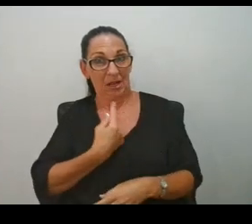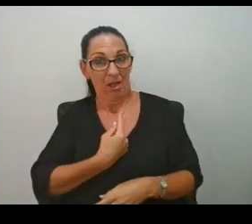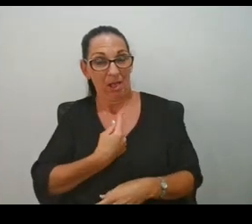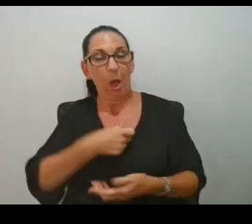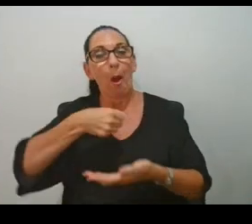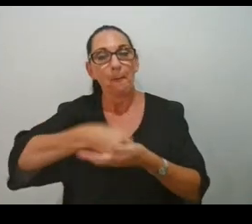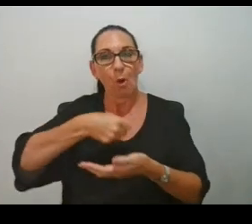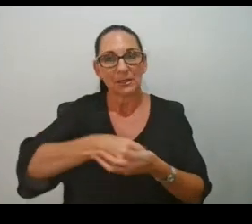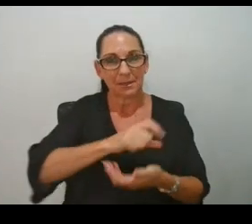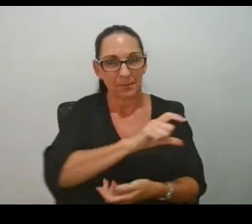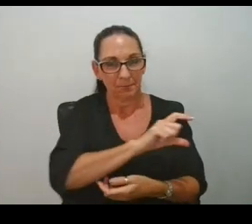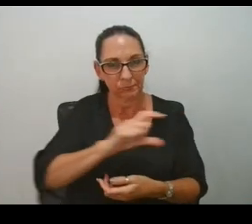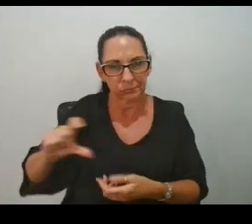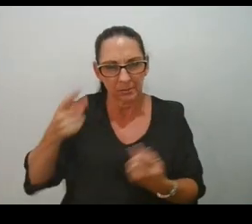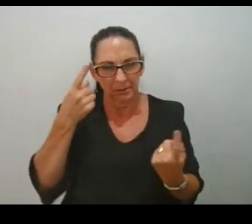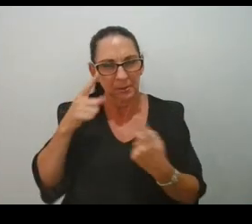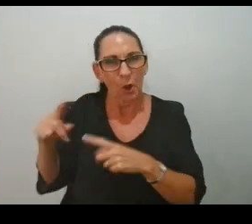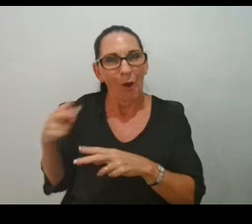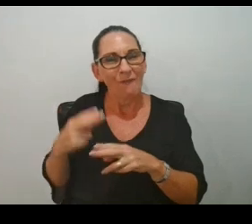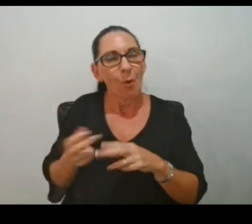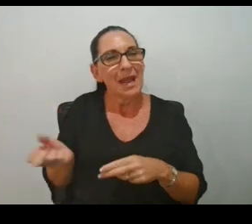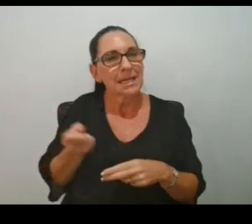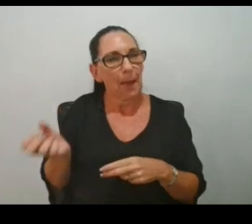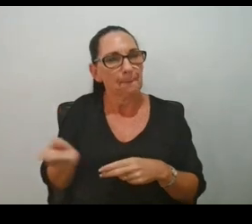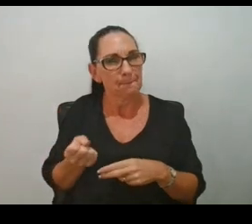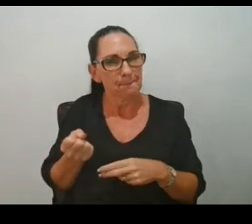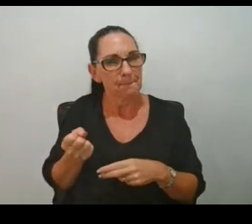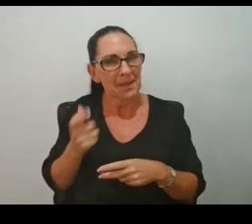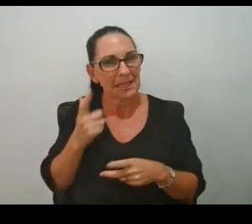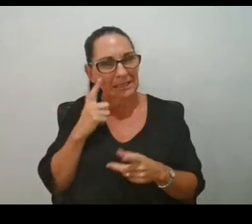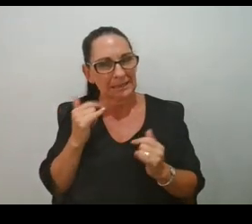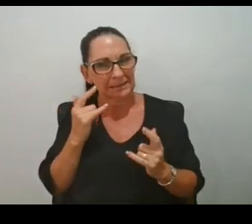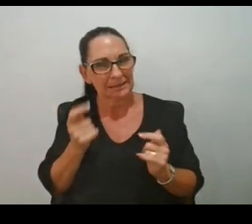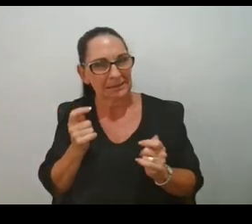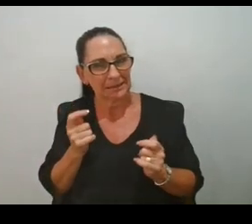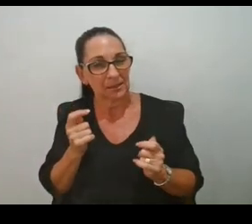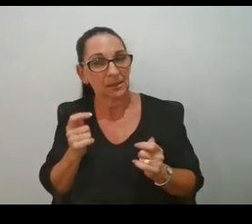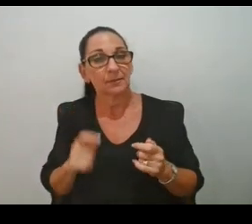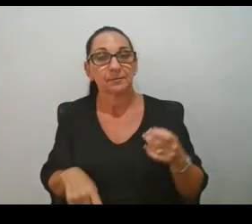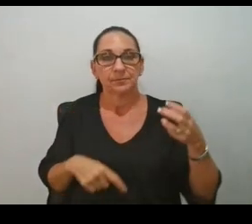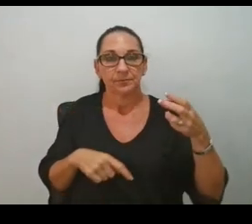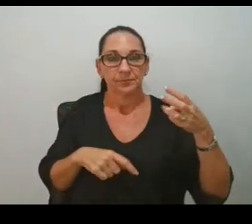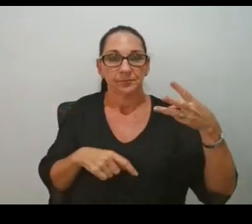test for for a single people um if you're a couple one in the workforce the middle section is for the